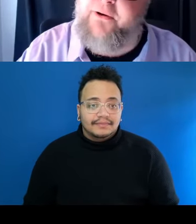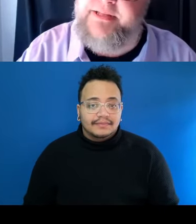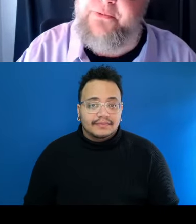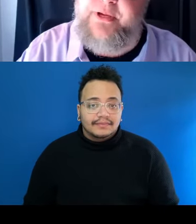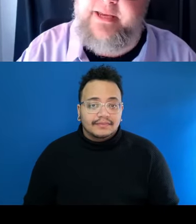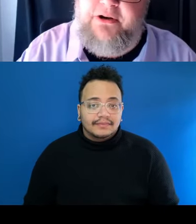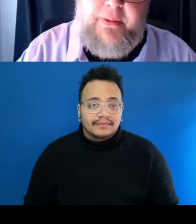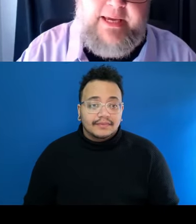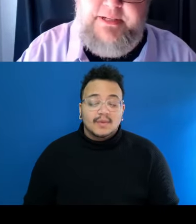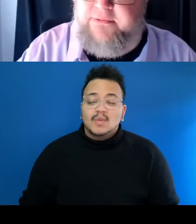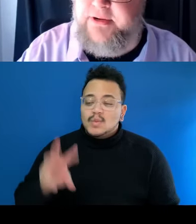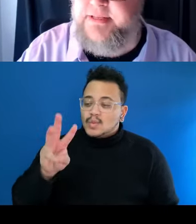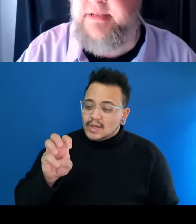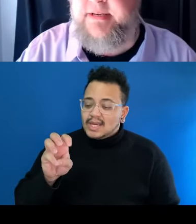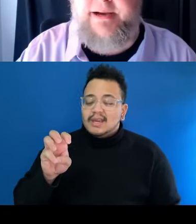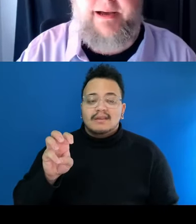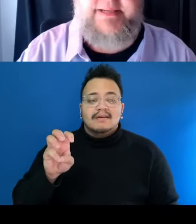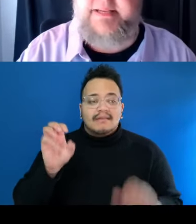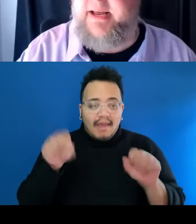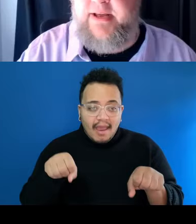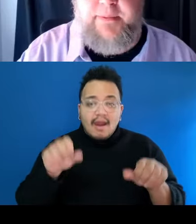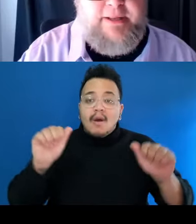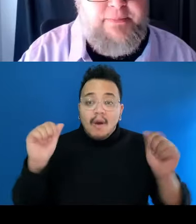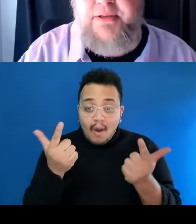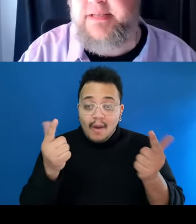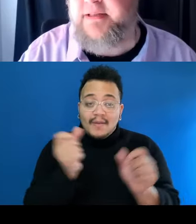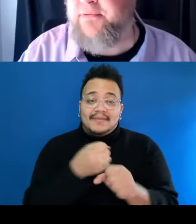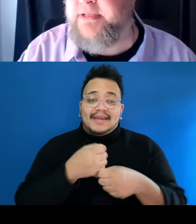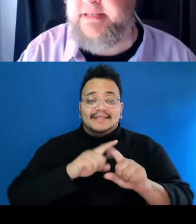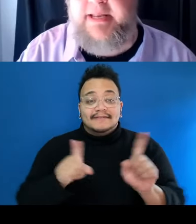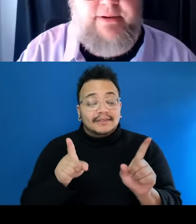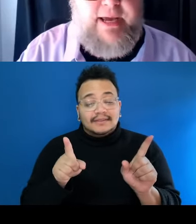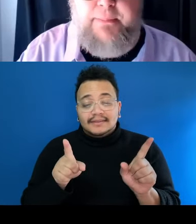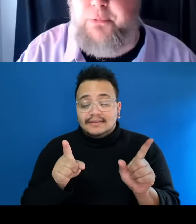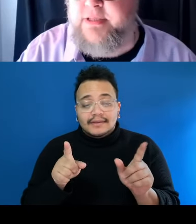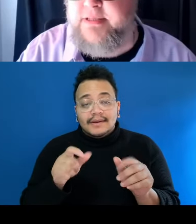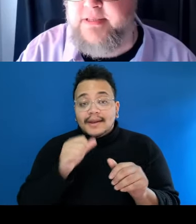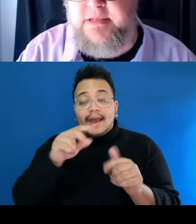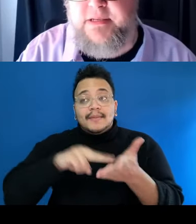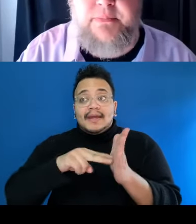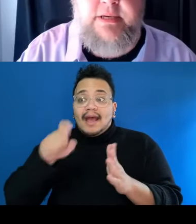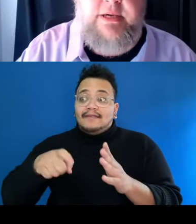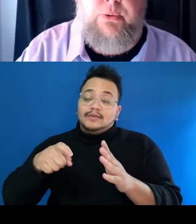Alright, so we can all make a difference. It doesn't have to happen at the policy level, it doesn't have to happen within systems.